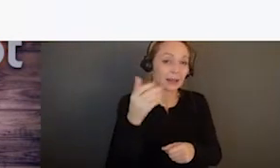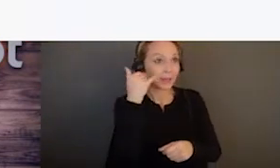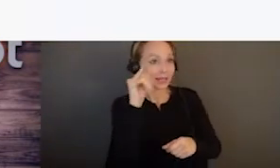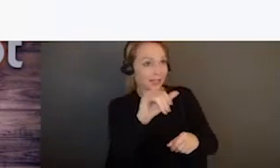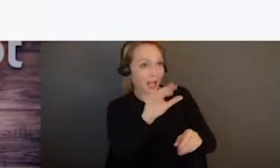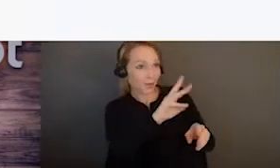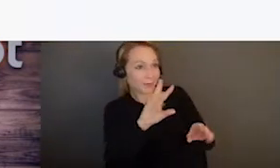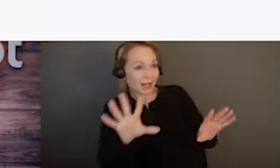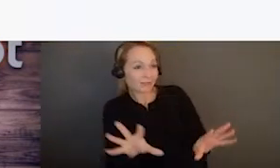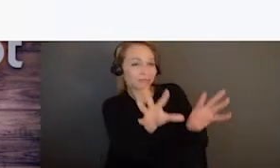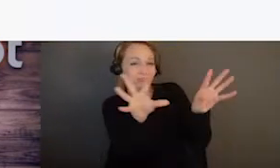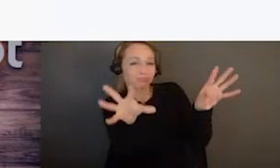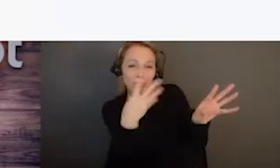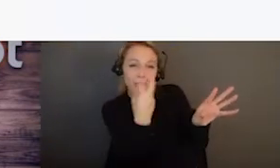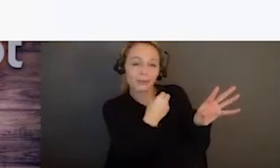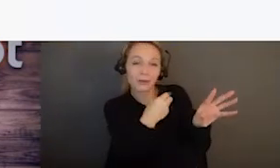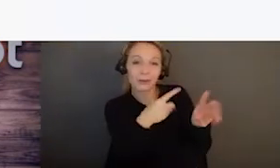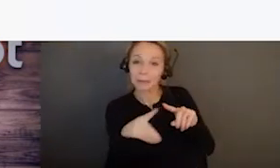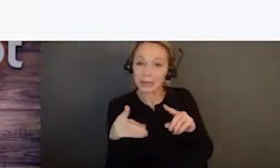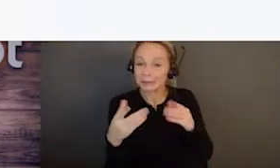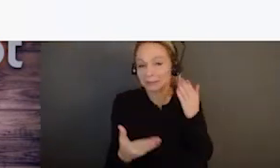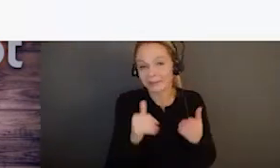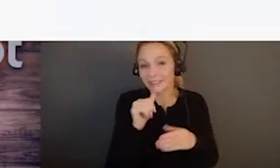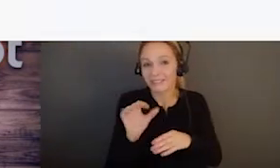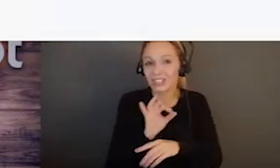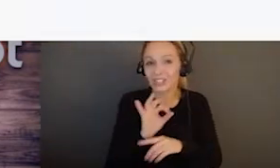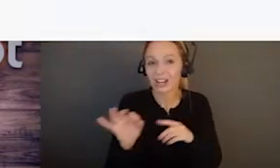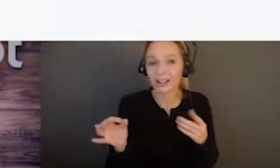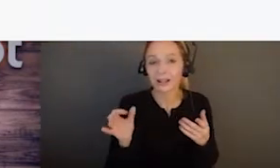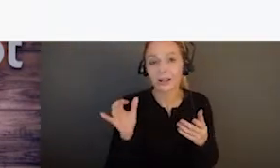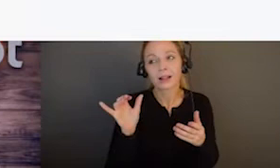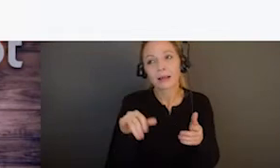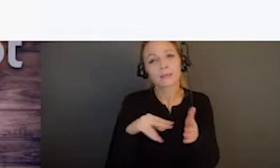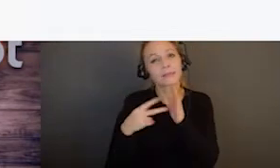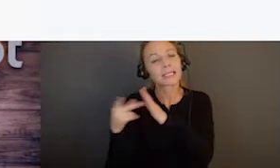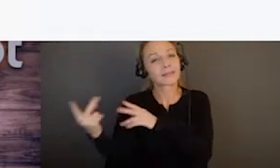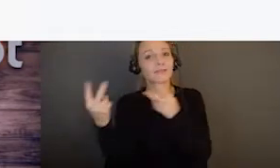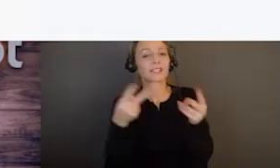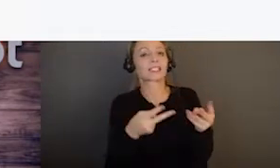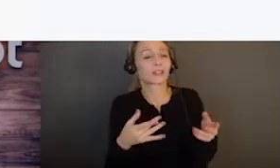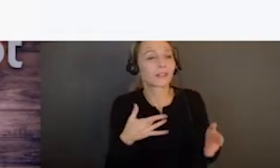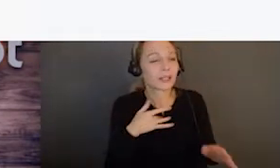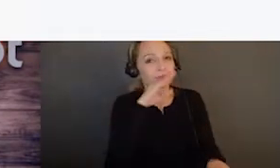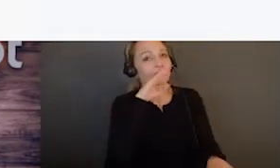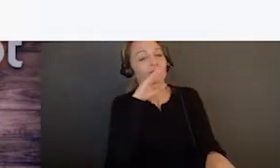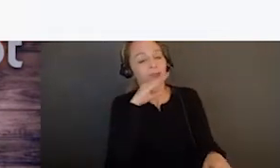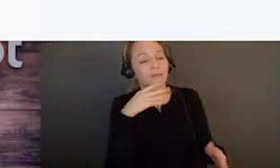IT IS FUNCTIONAL, AND THAT OFTEN COMES AT THE EXPENSE OF OUR VISITORS. AND WE CAN ALL RELATE TO THAT, RIGHT?